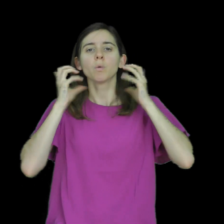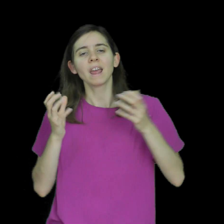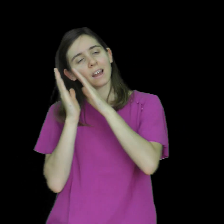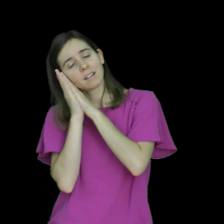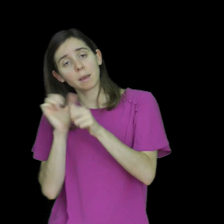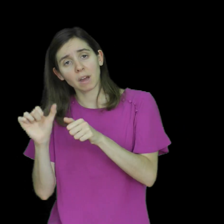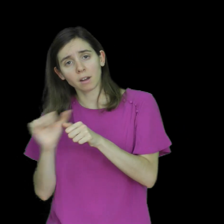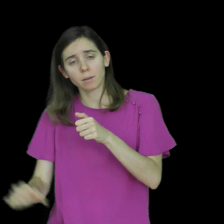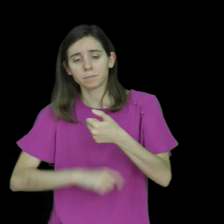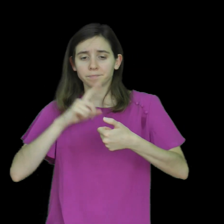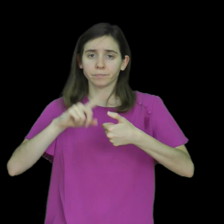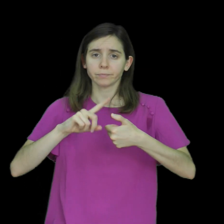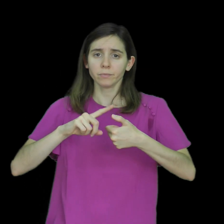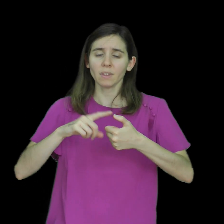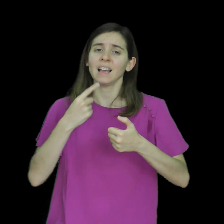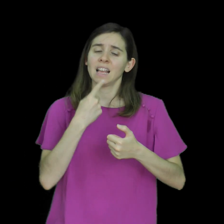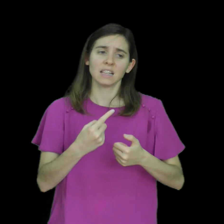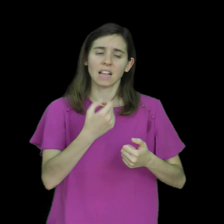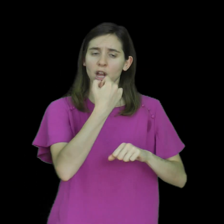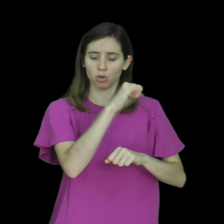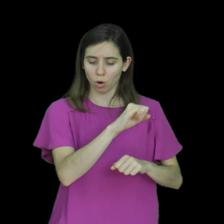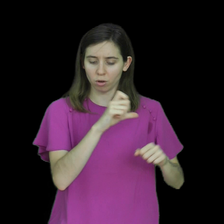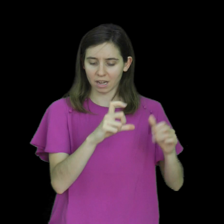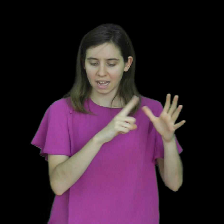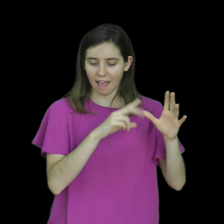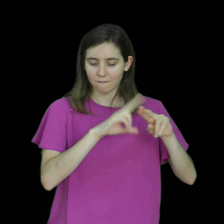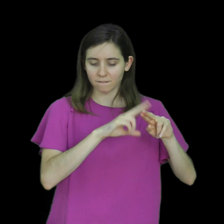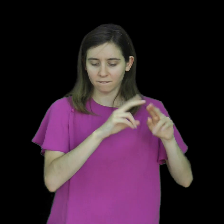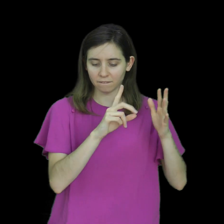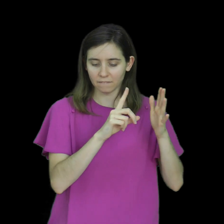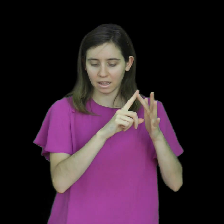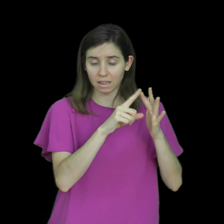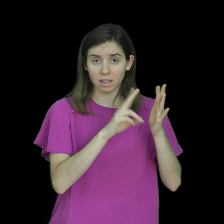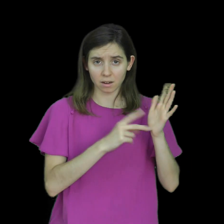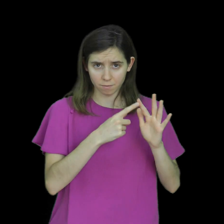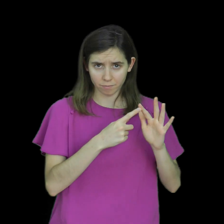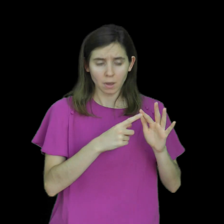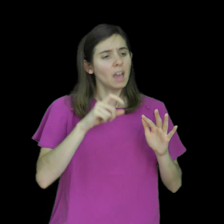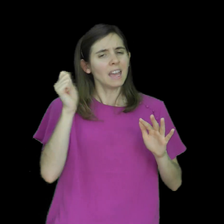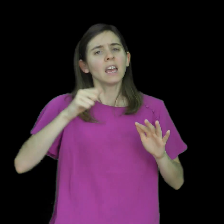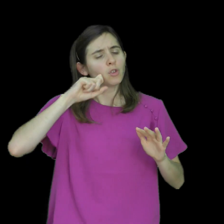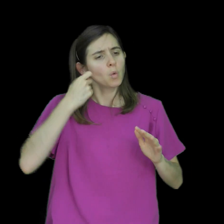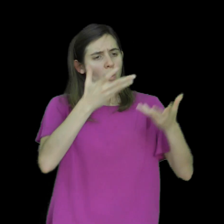6. Say no to caffeine. Caffeine may boost your energy in the short-term, but